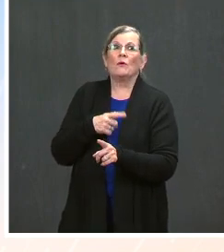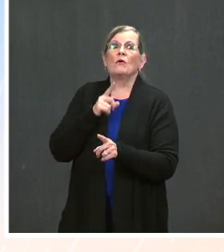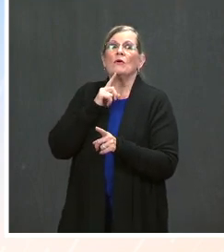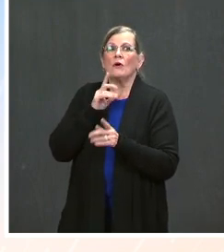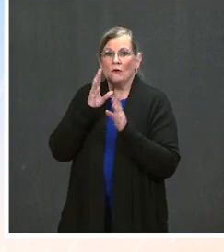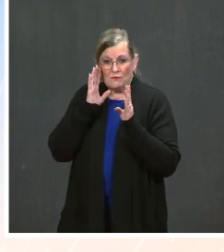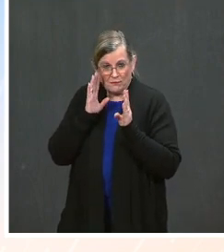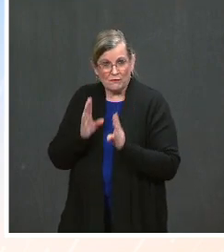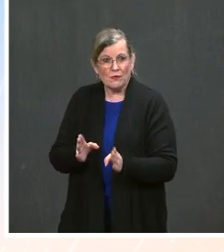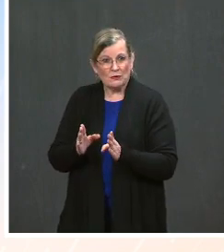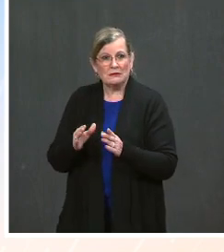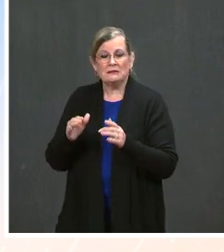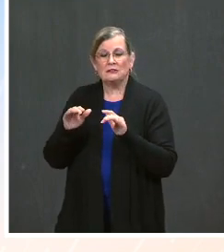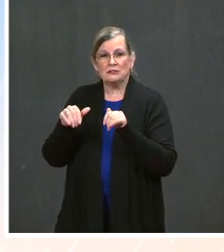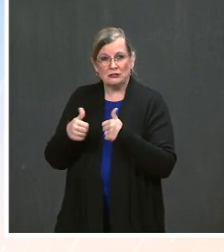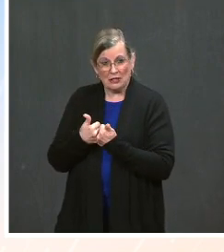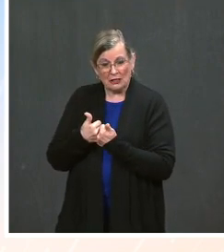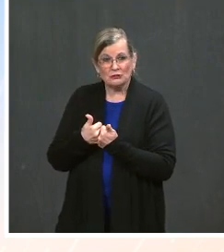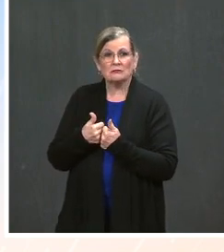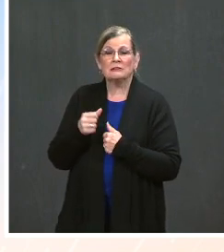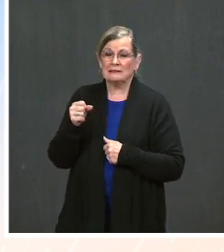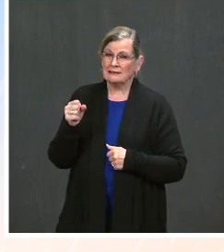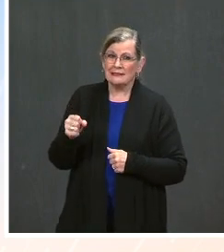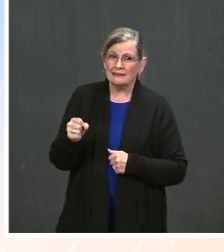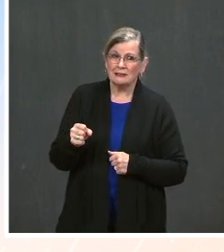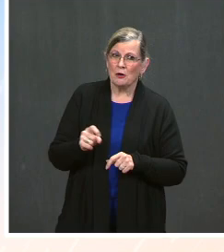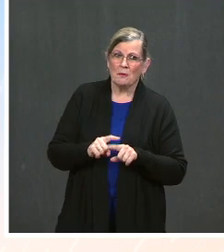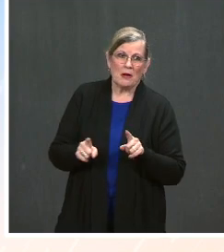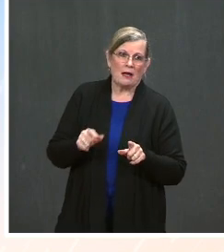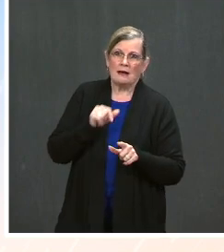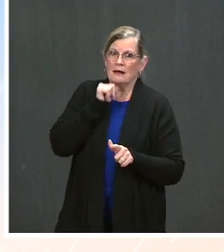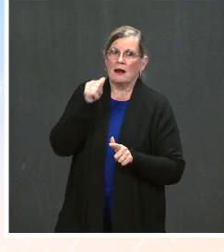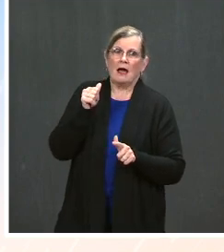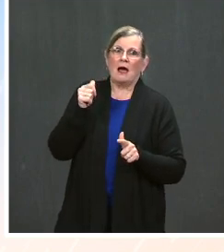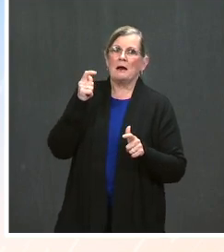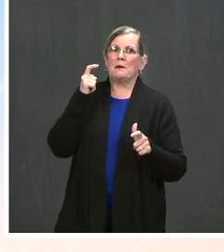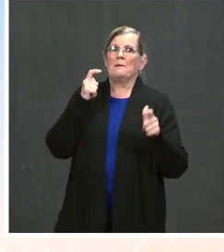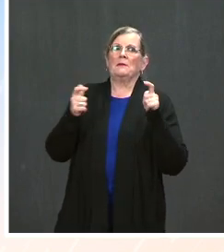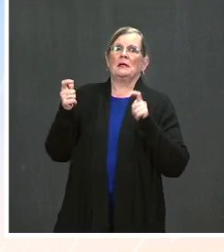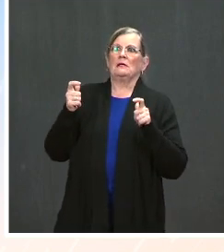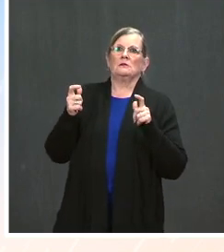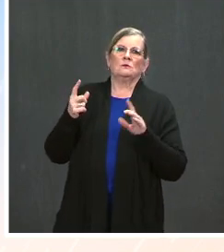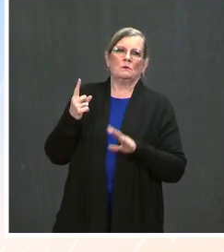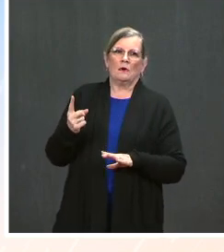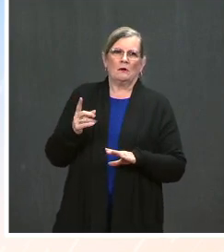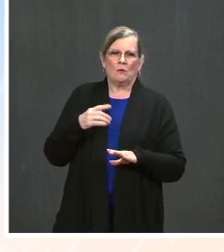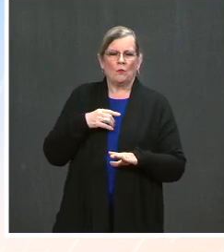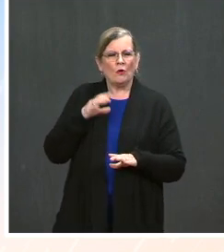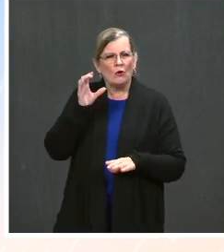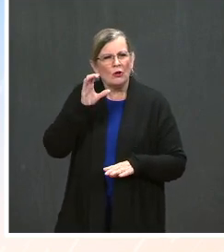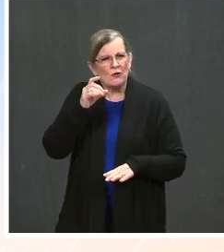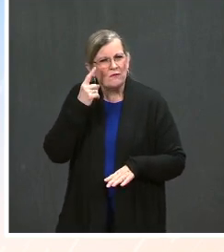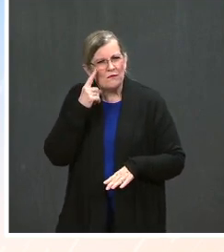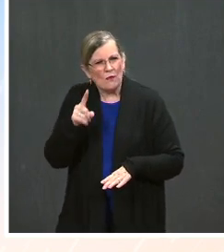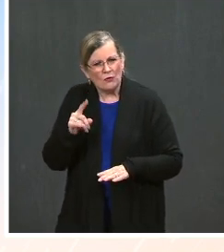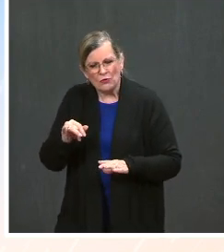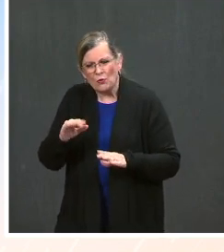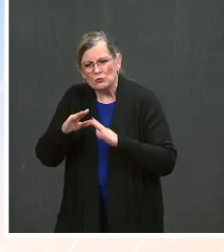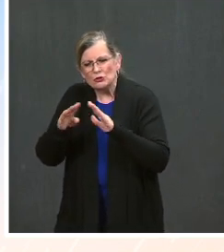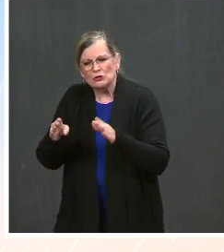The biggest challenge is expediting processing, ensuring we have more shelters available. We've made some progress in those areas,